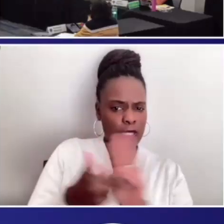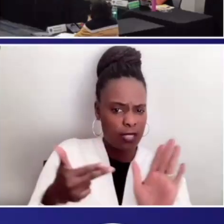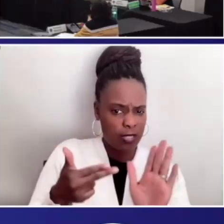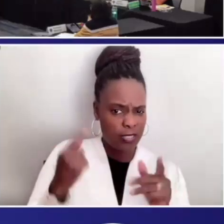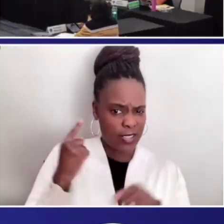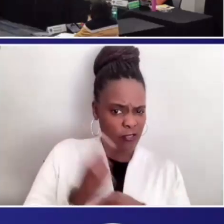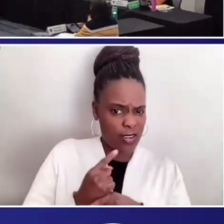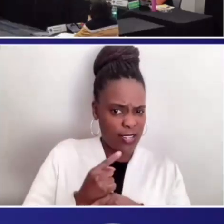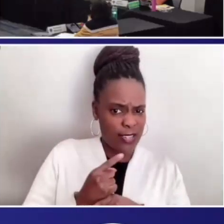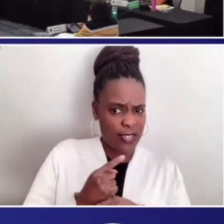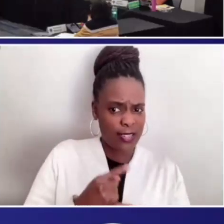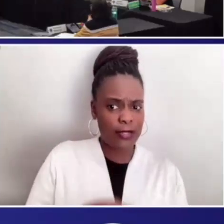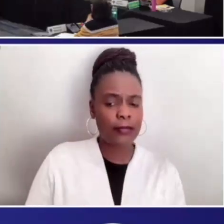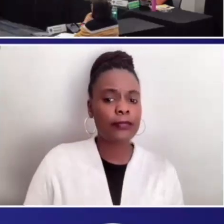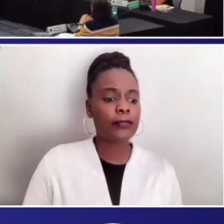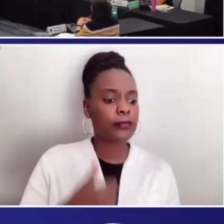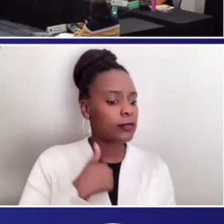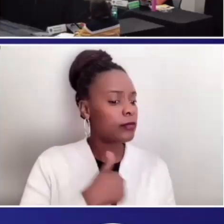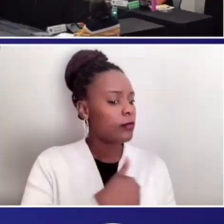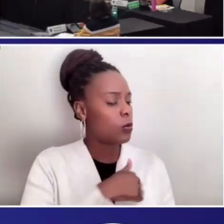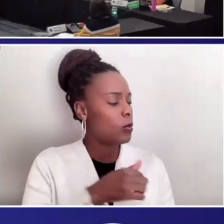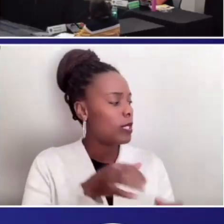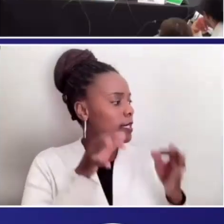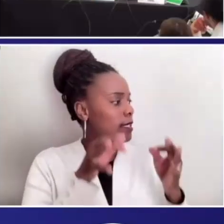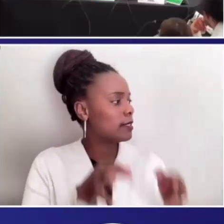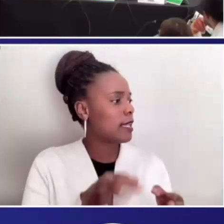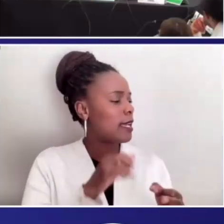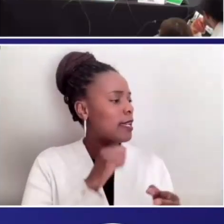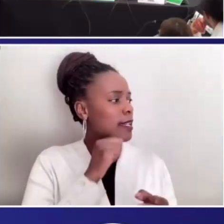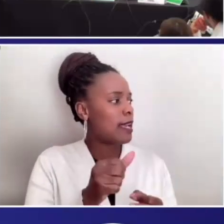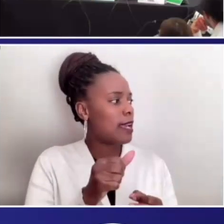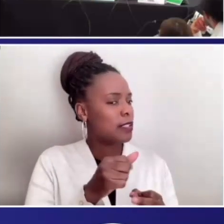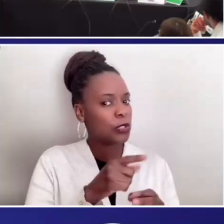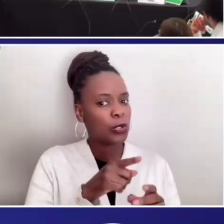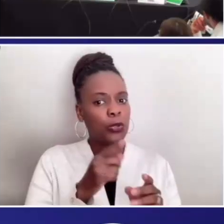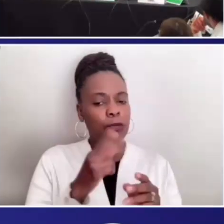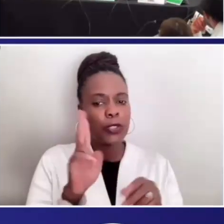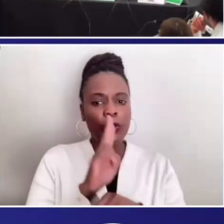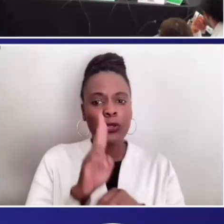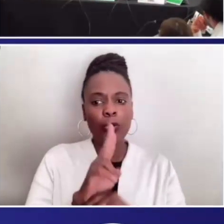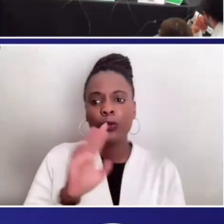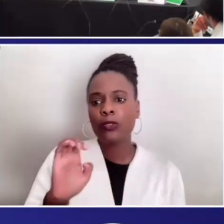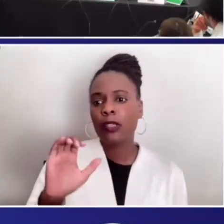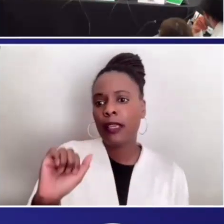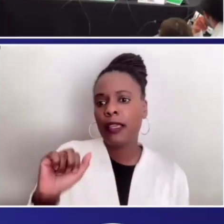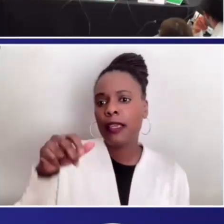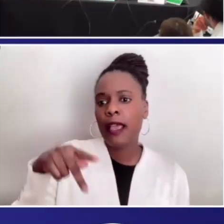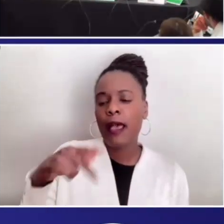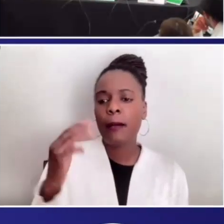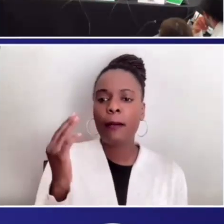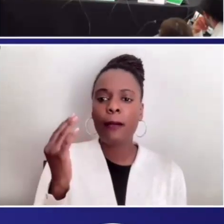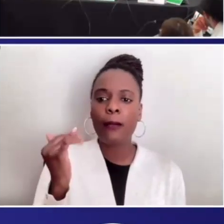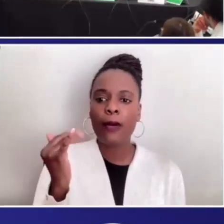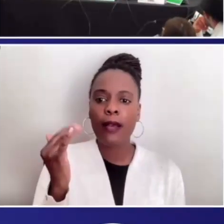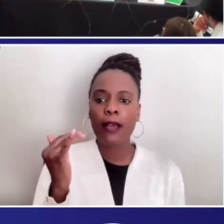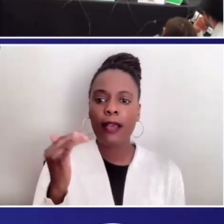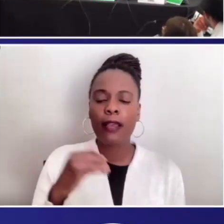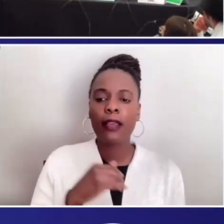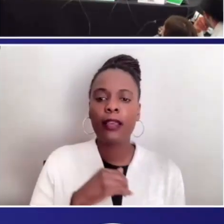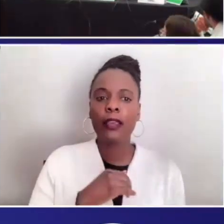We specifically chose not to go off of the EAP because for the simple or for the